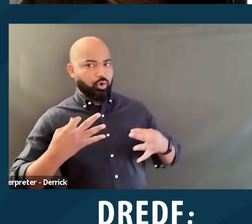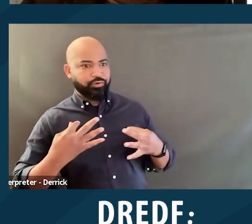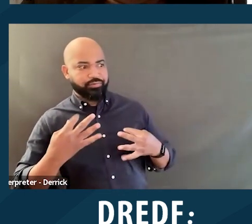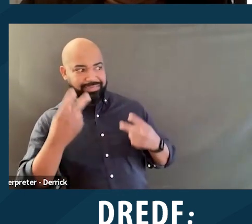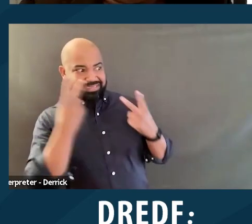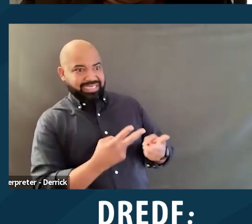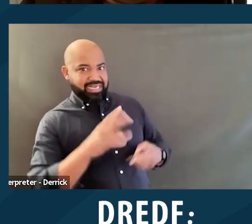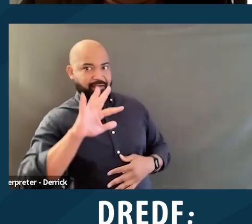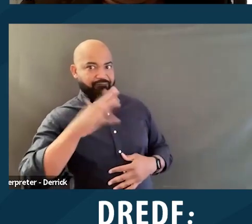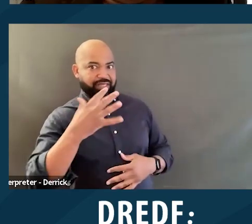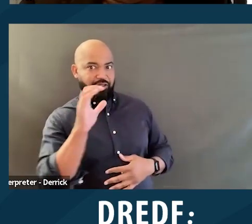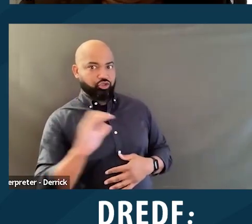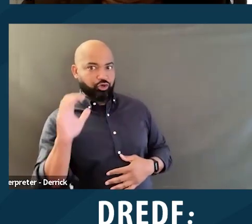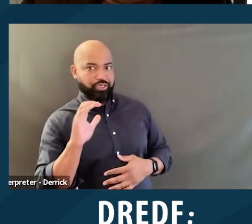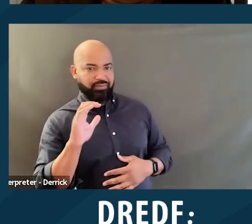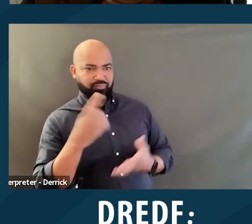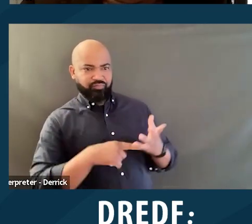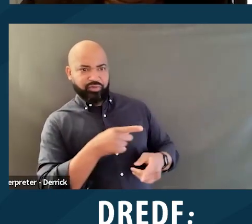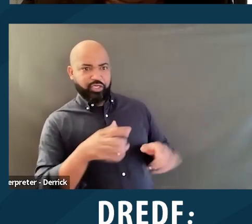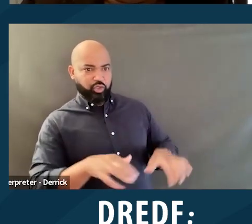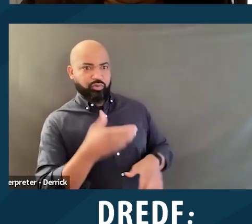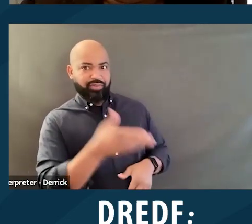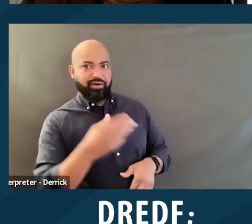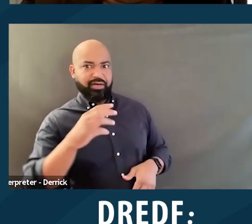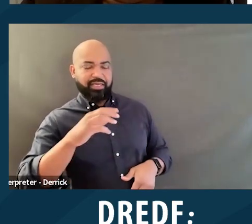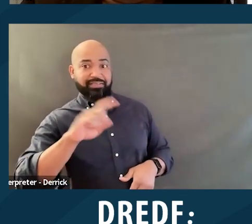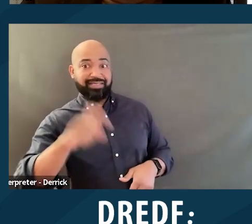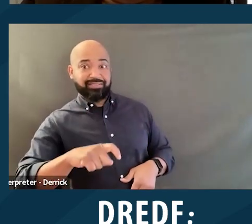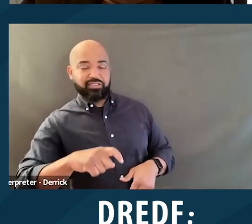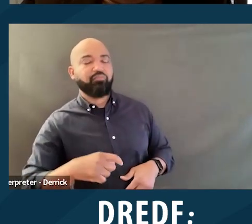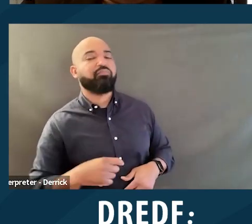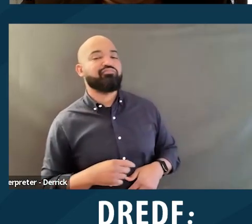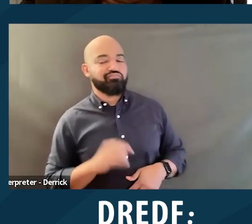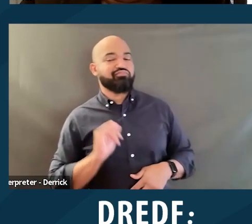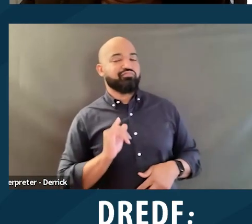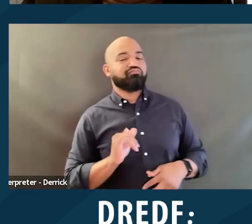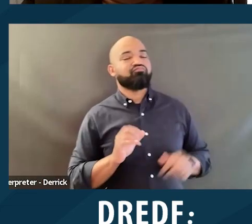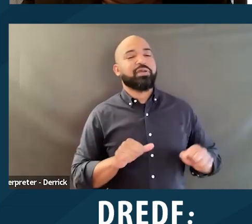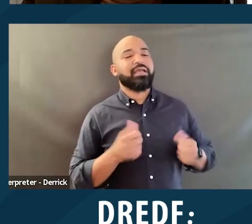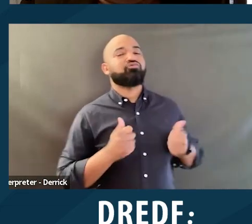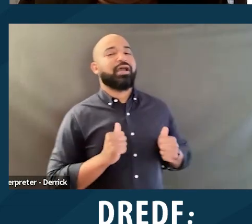but just given other courts, looking at what the Fifth Circuit does, this